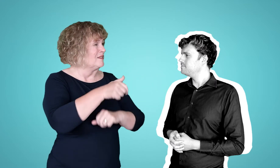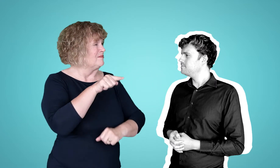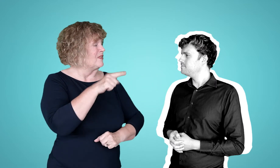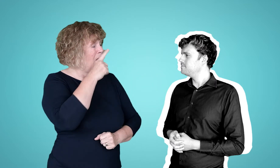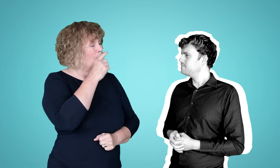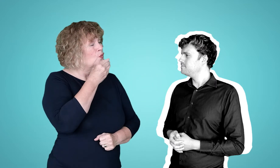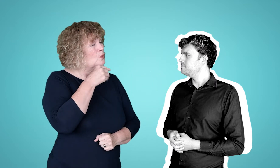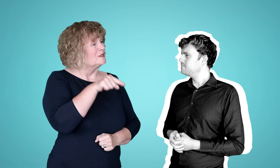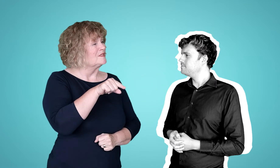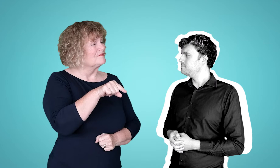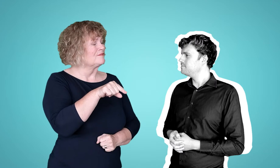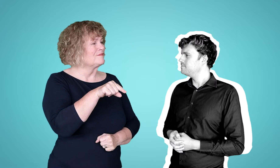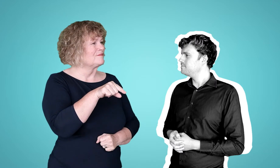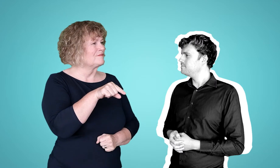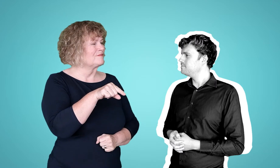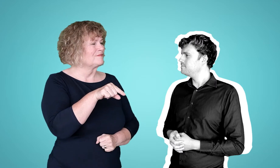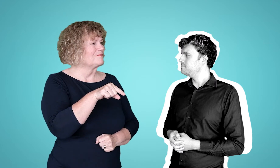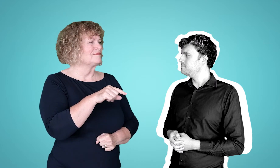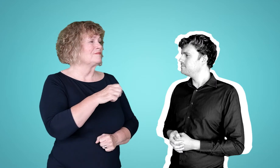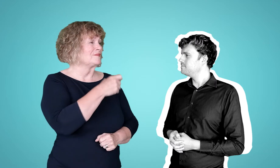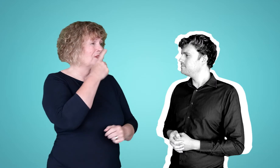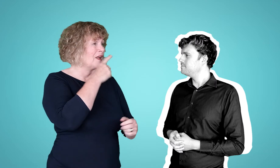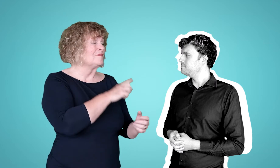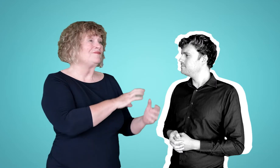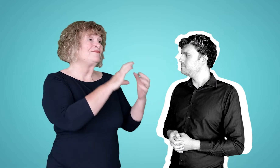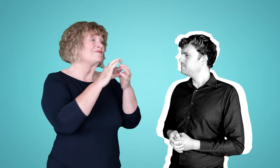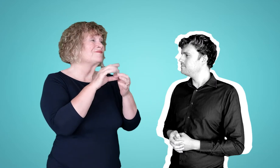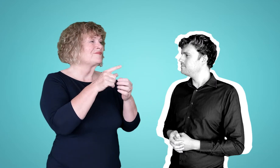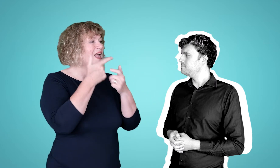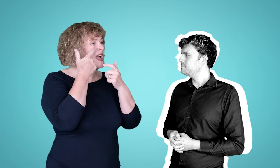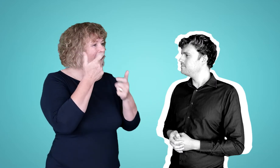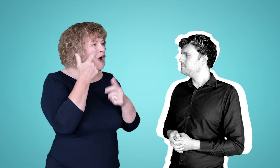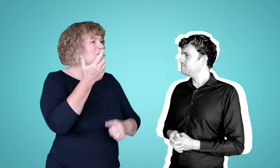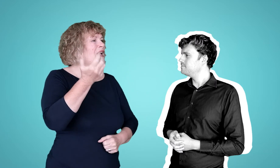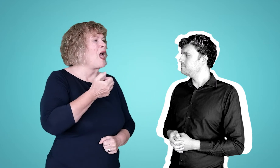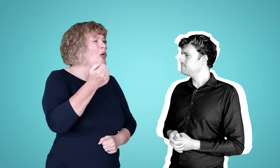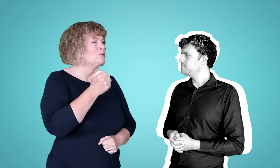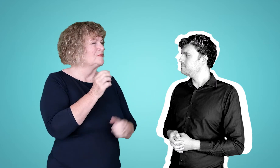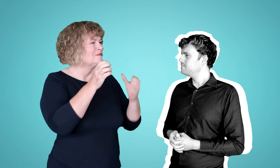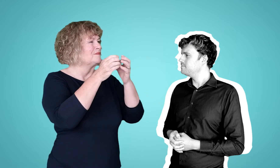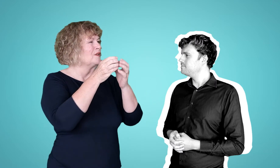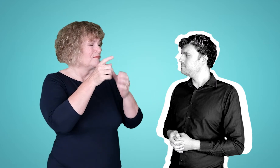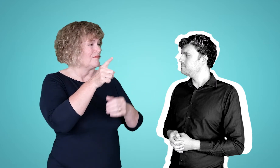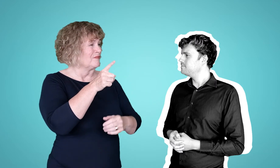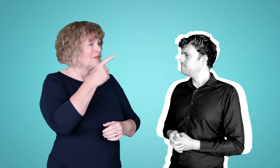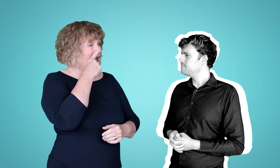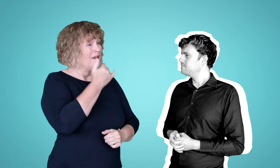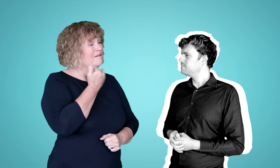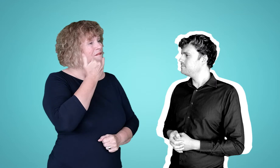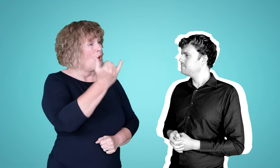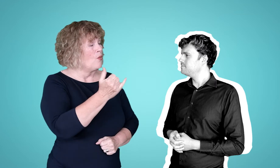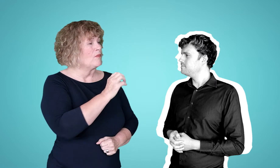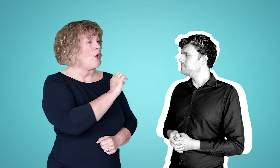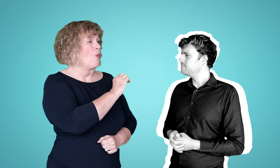known as VRS. You can contact the Carer's Allowance Unit by telephone